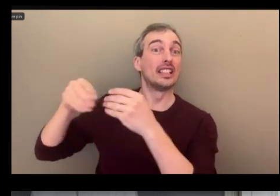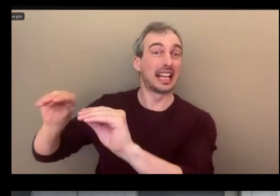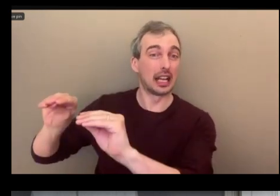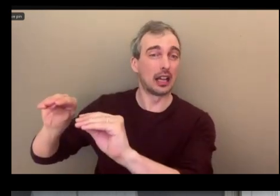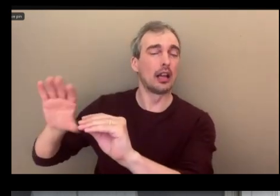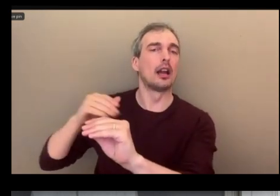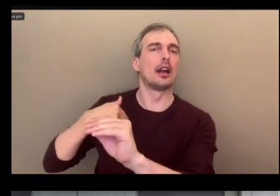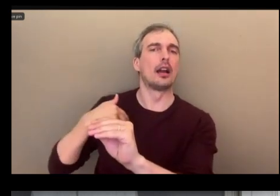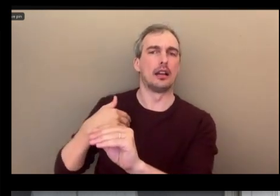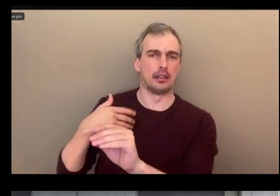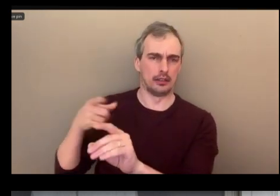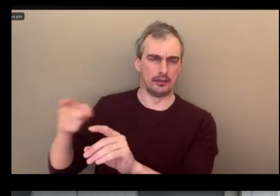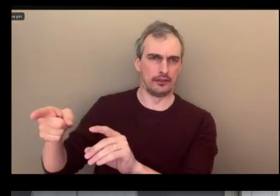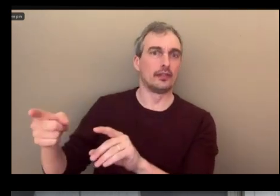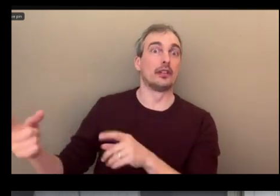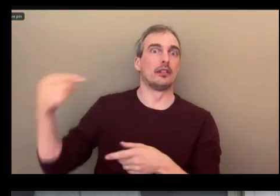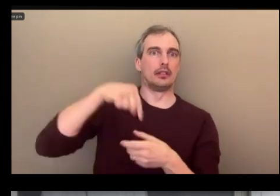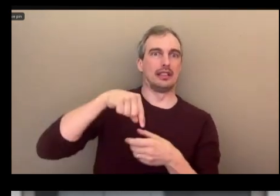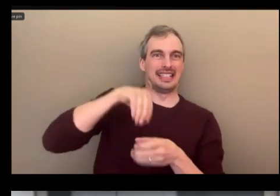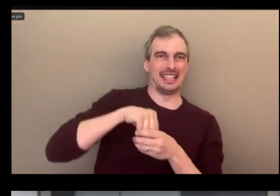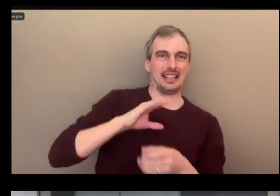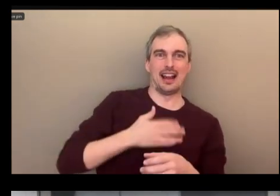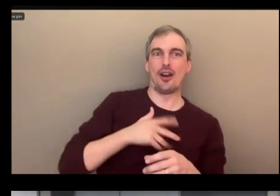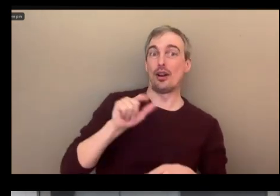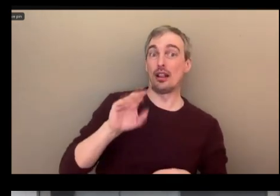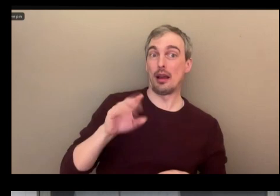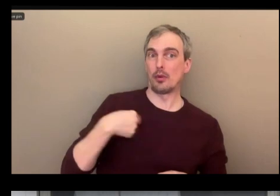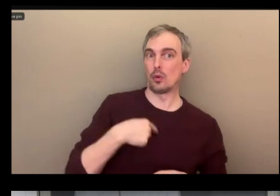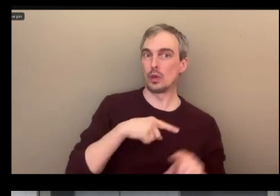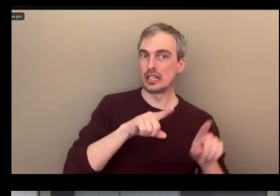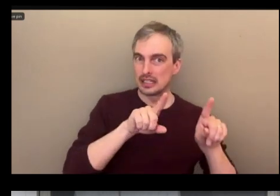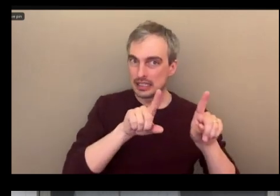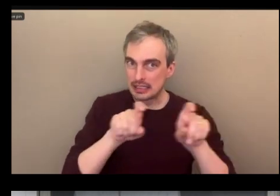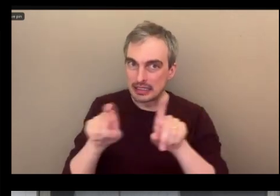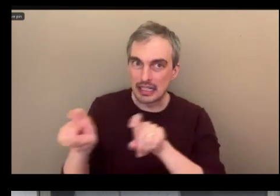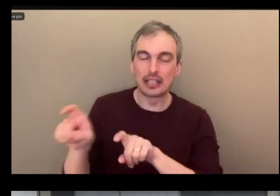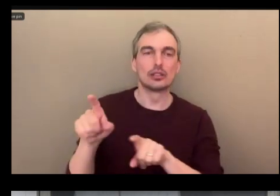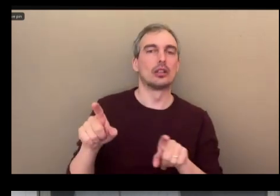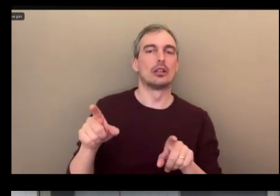So we want to test live what's going on from a true system rep perspective.